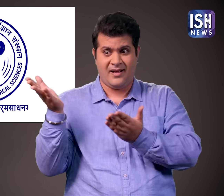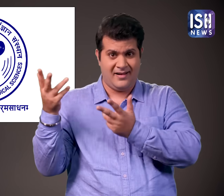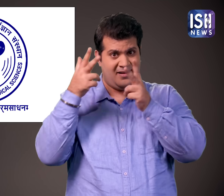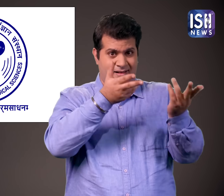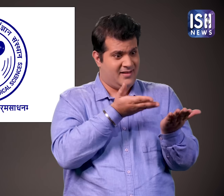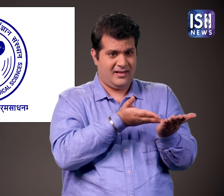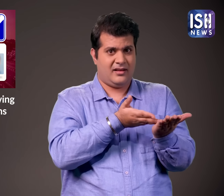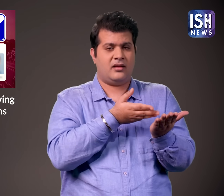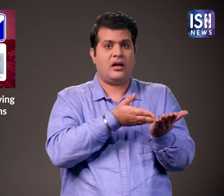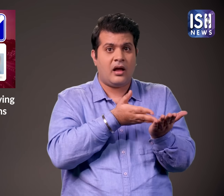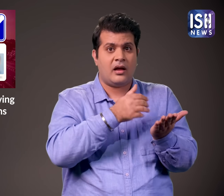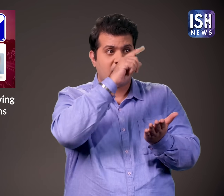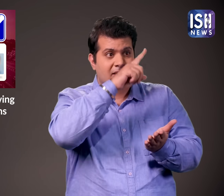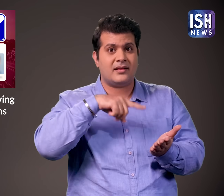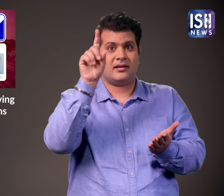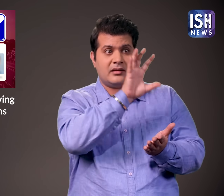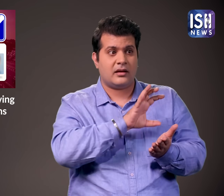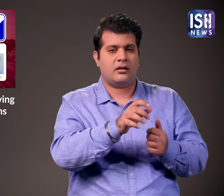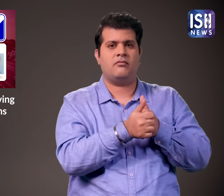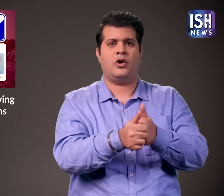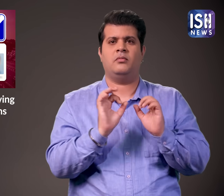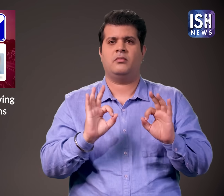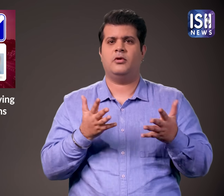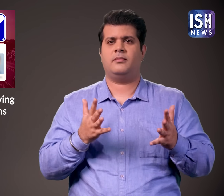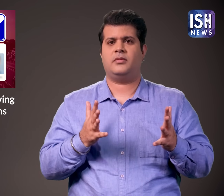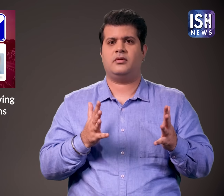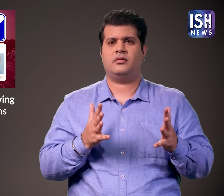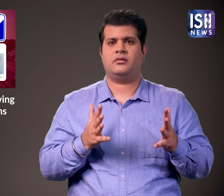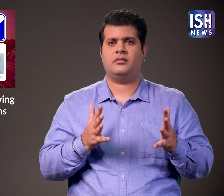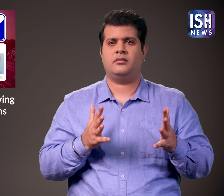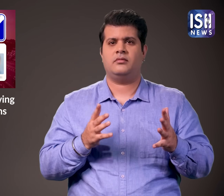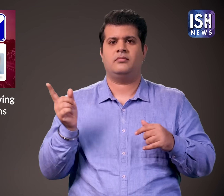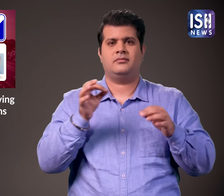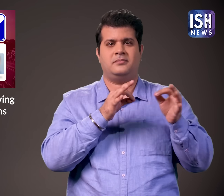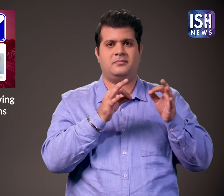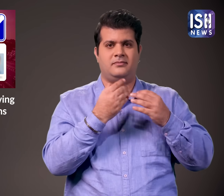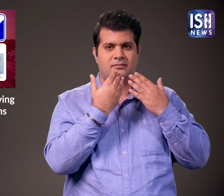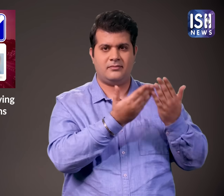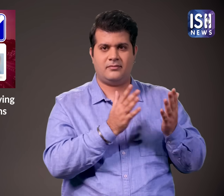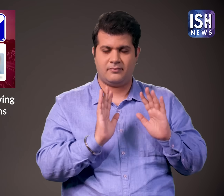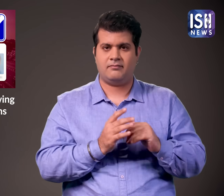However, the rule is not followed properly across India.